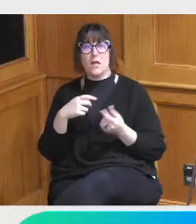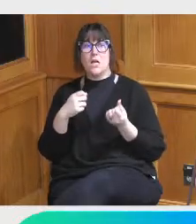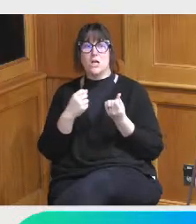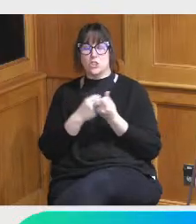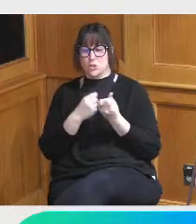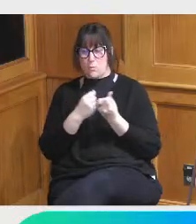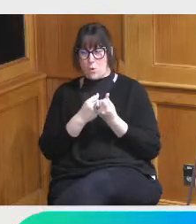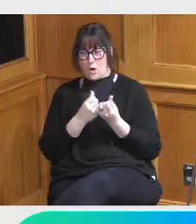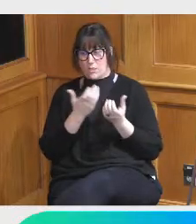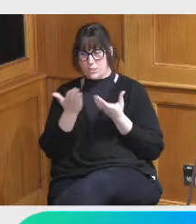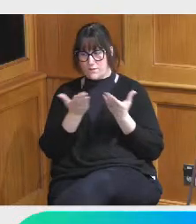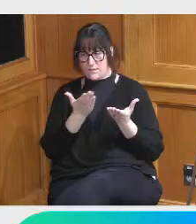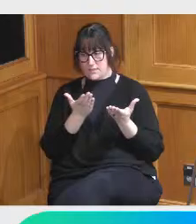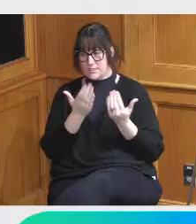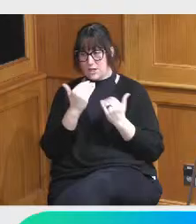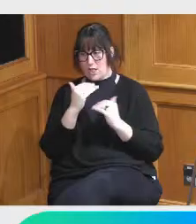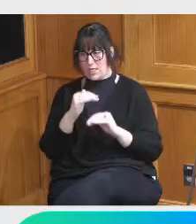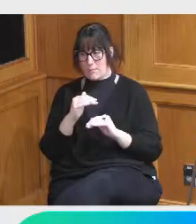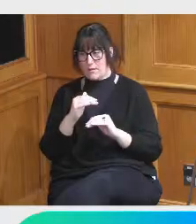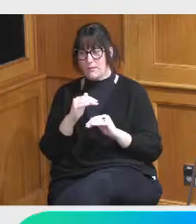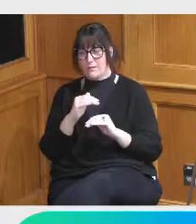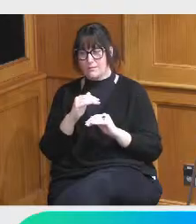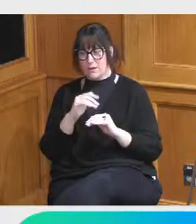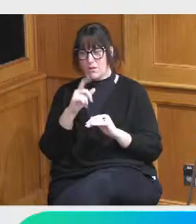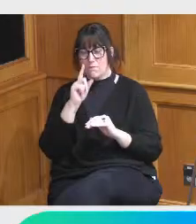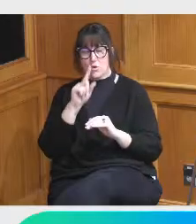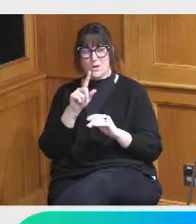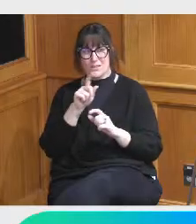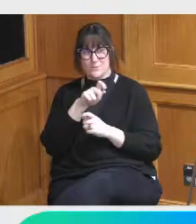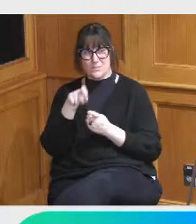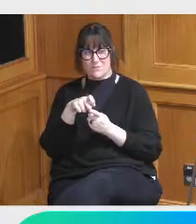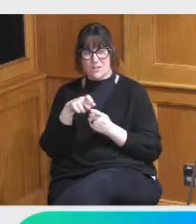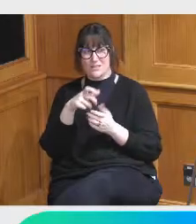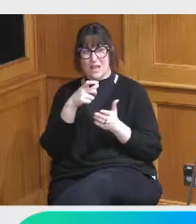certain eligible services and costs which I'll cover briefly in the next couple